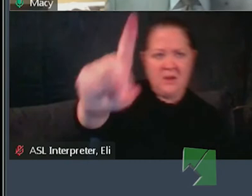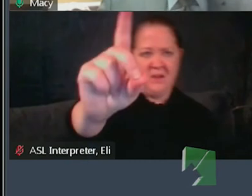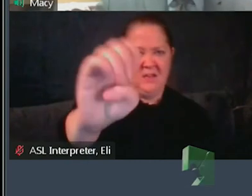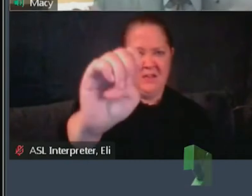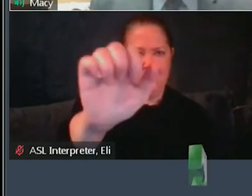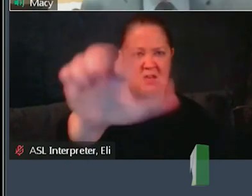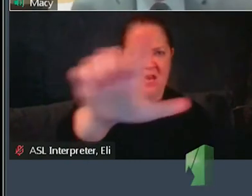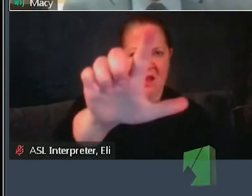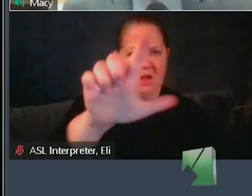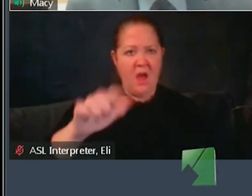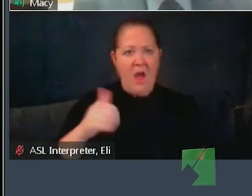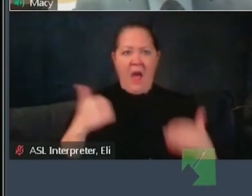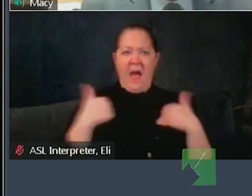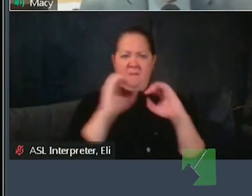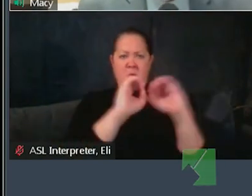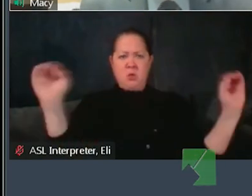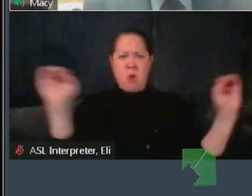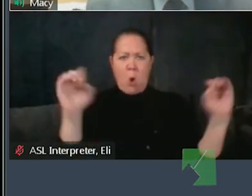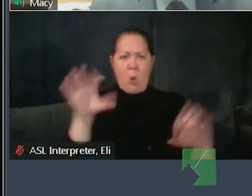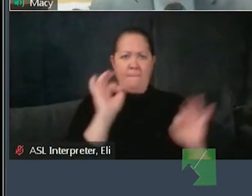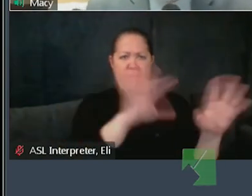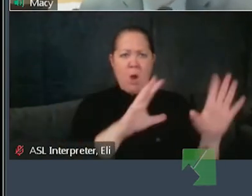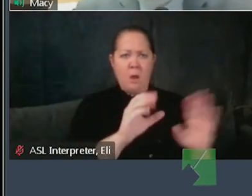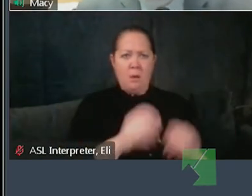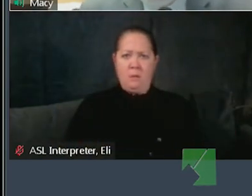So that's what happened on behalf of my clients.